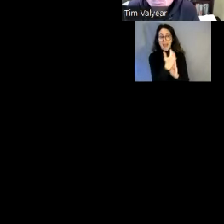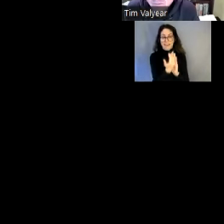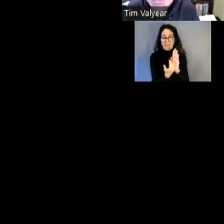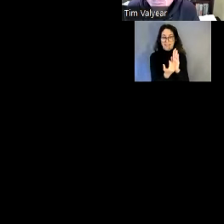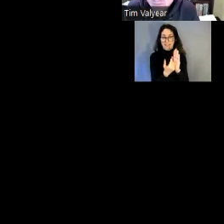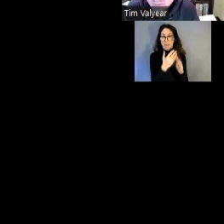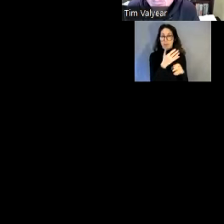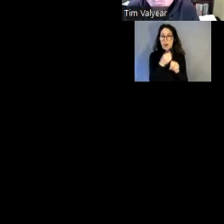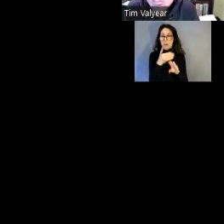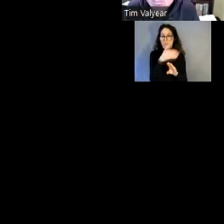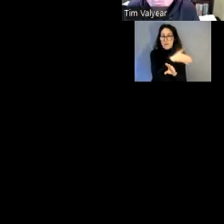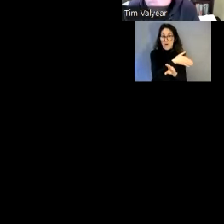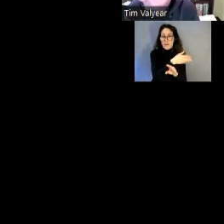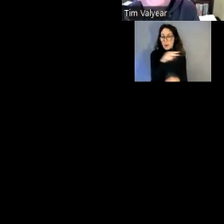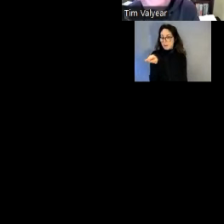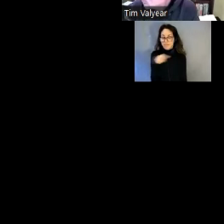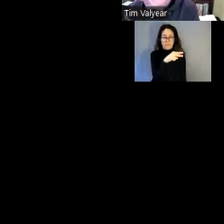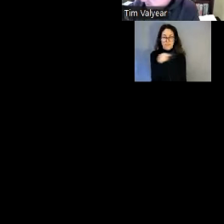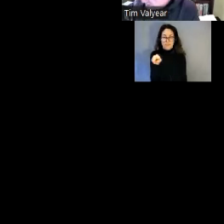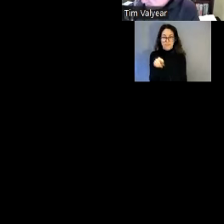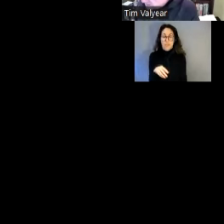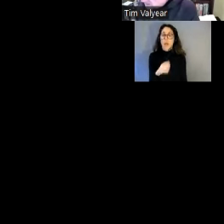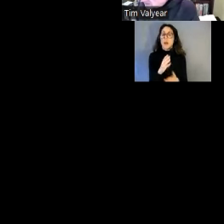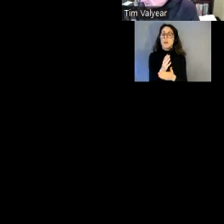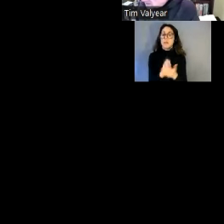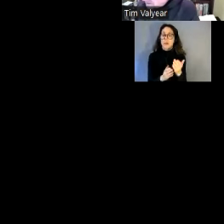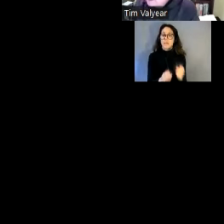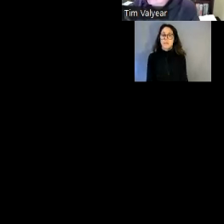. I will be going back and forth from questions that